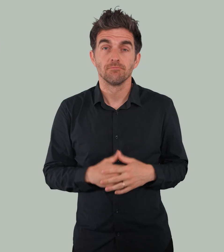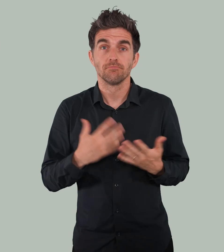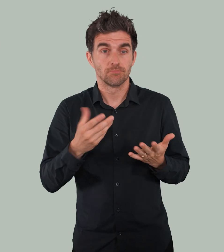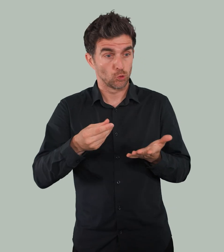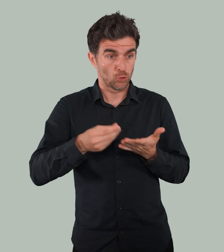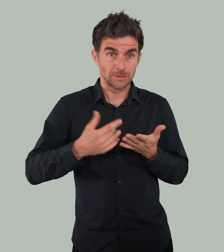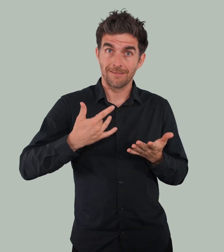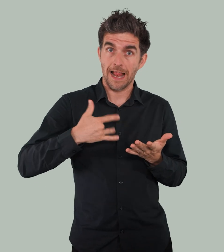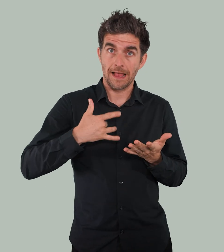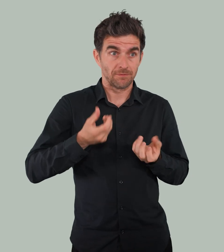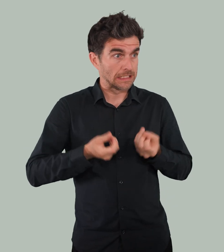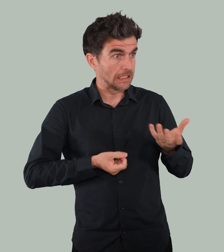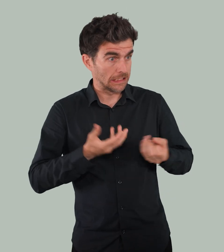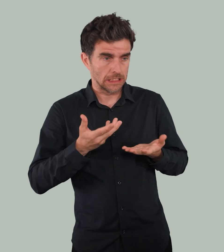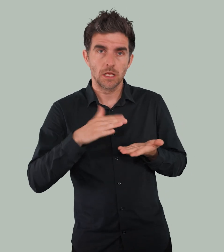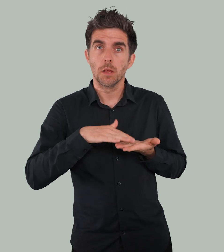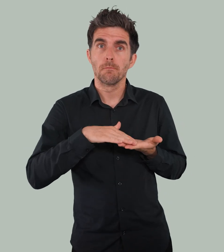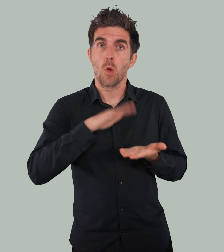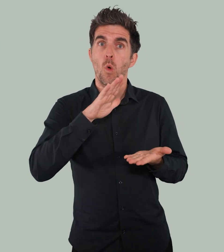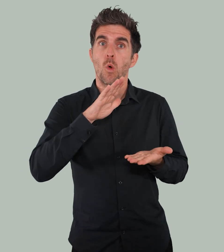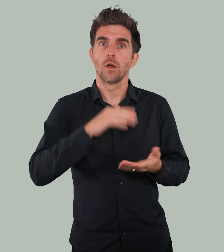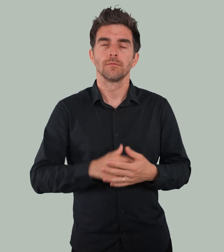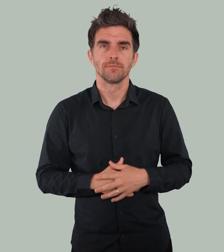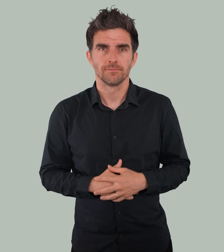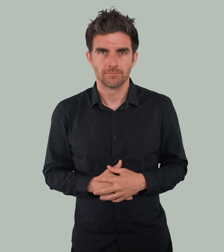rising cost of living